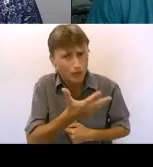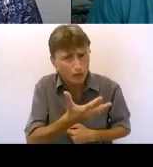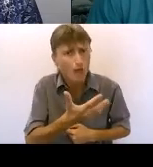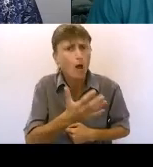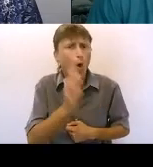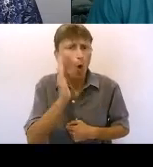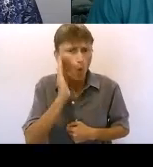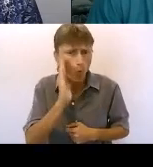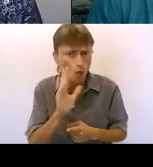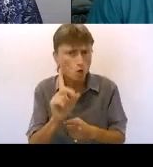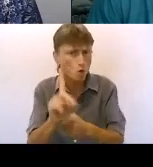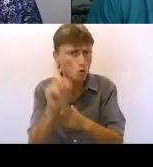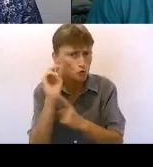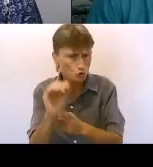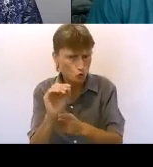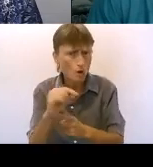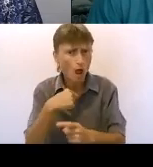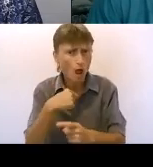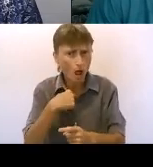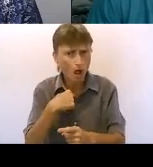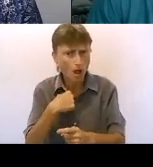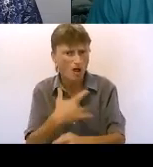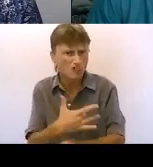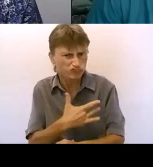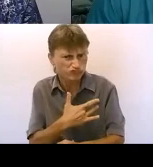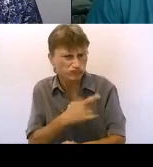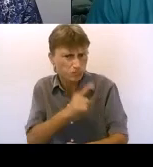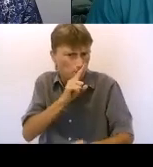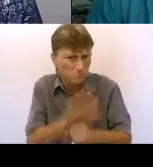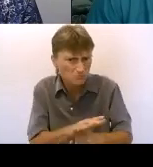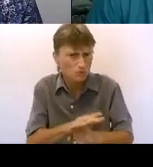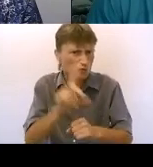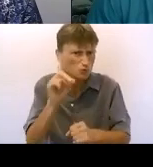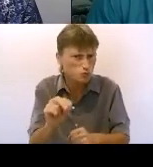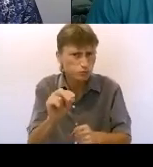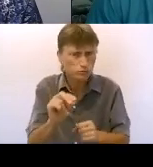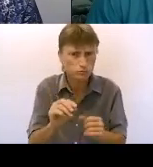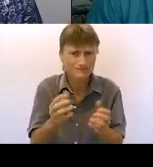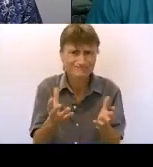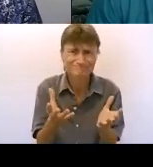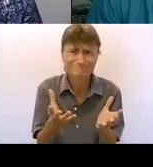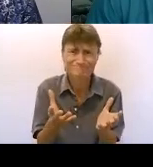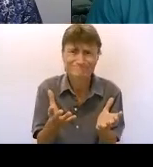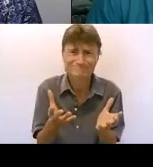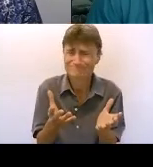What's small or large whatever it be, it's just, I think it's just important to share